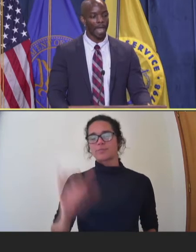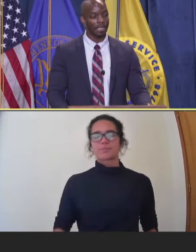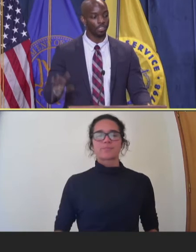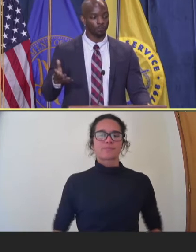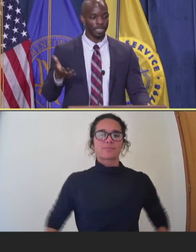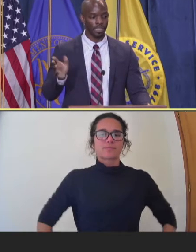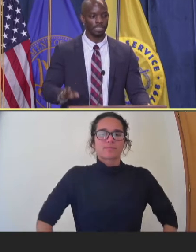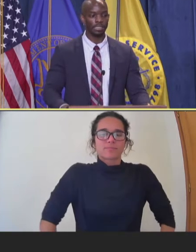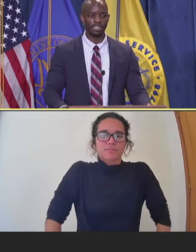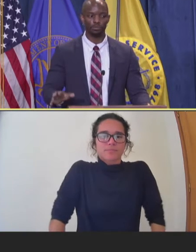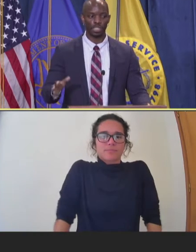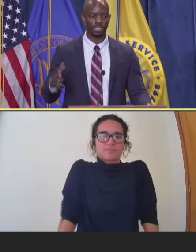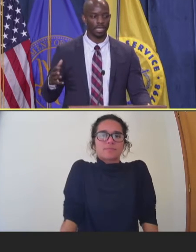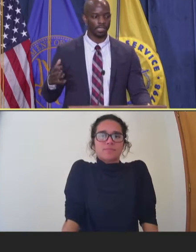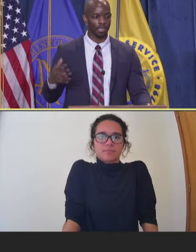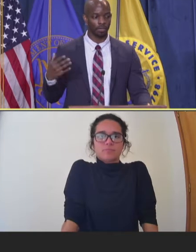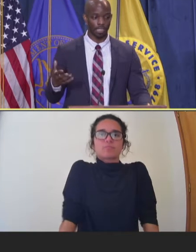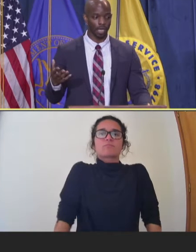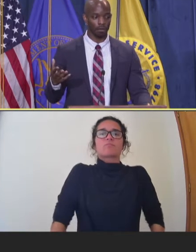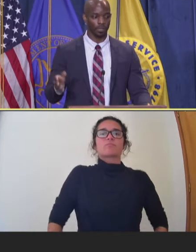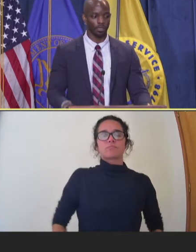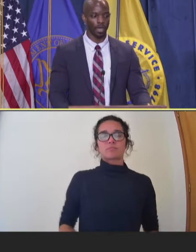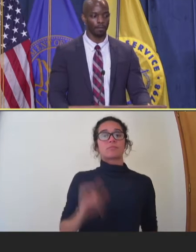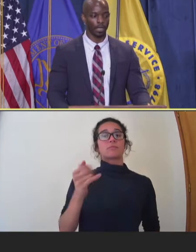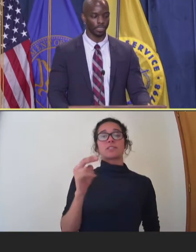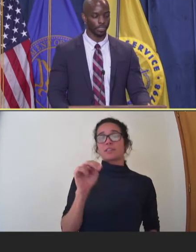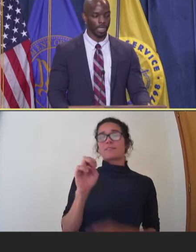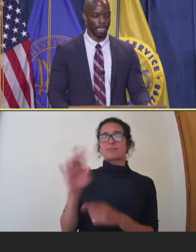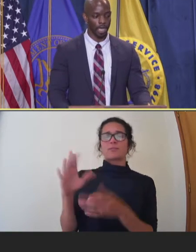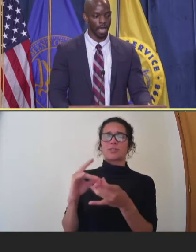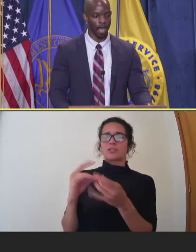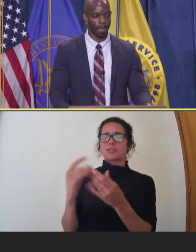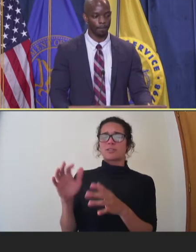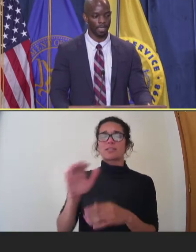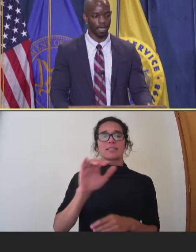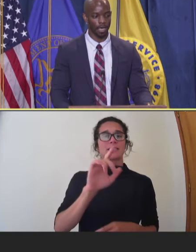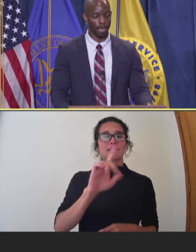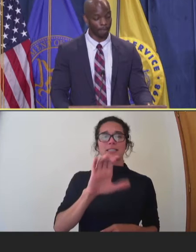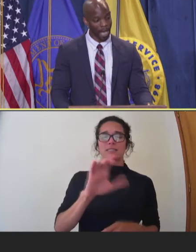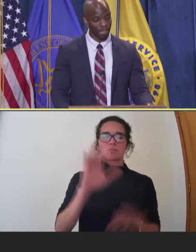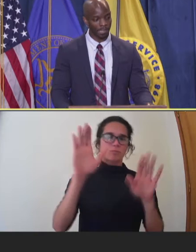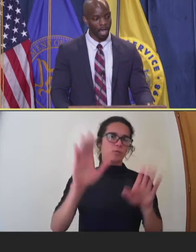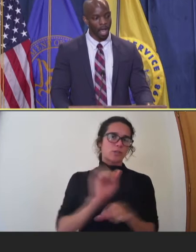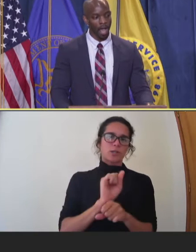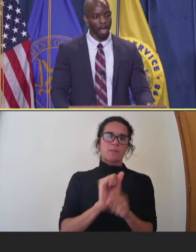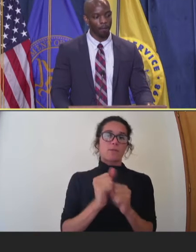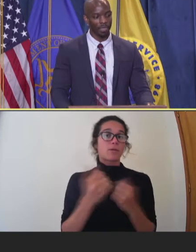As Jennifer mentioned, CDC really does a great job with monitoring mpox.